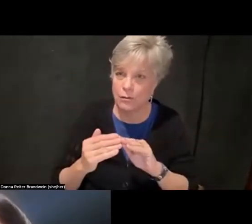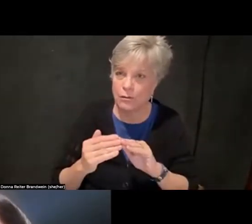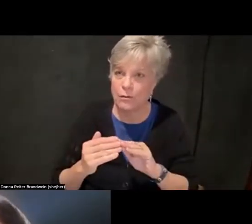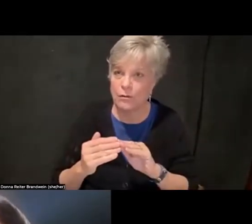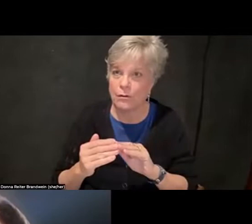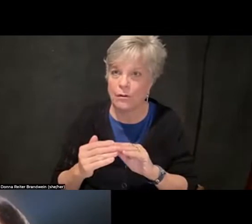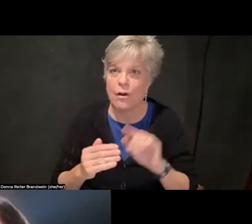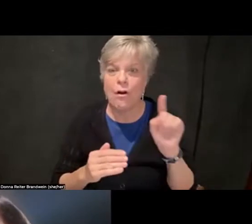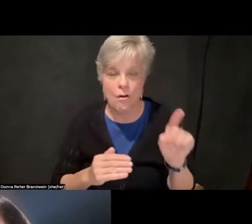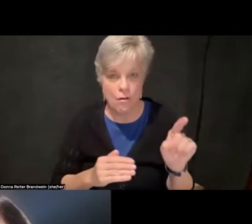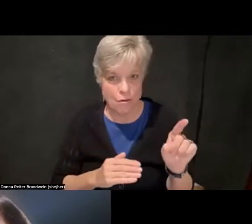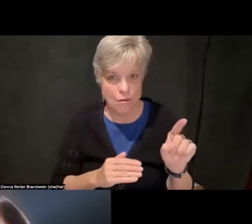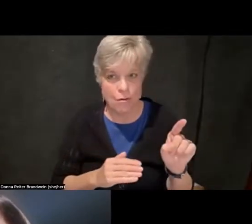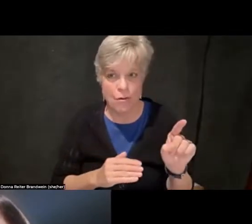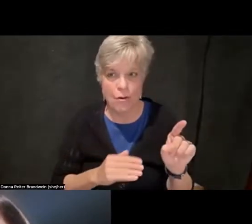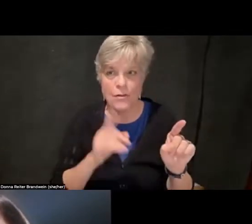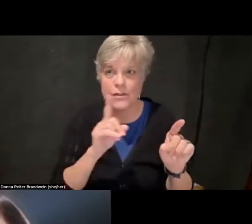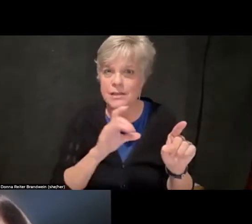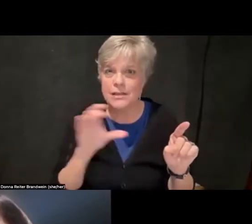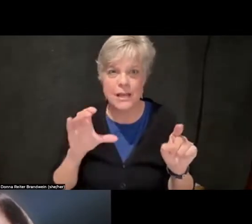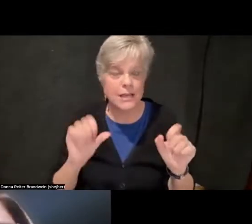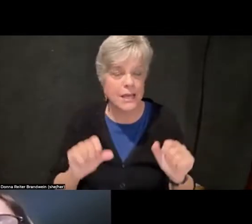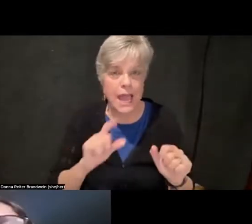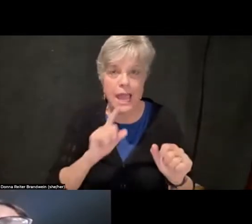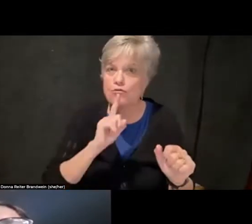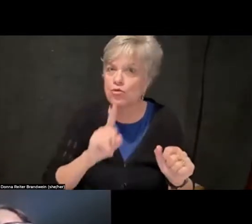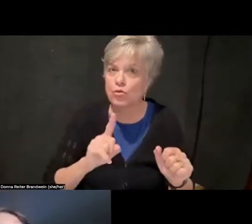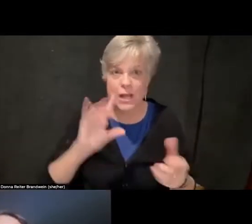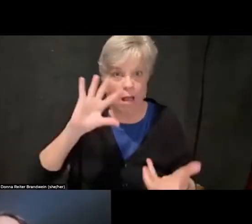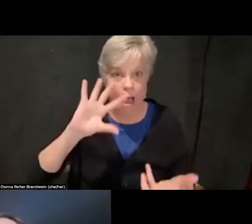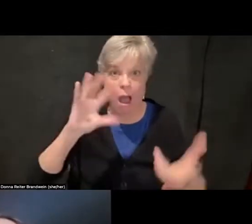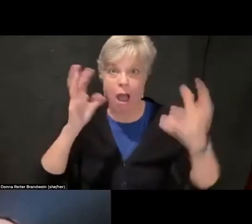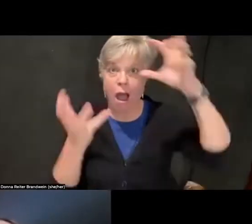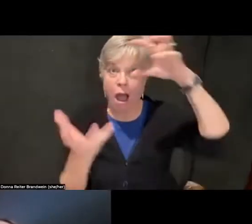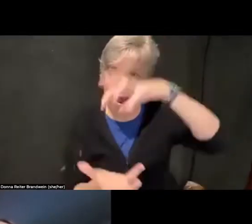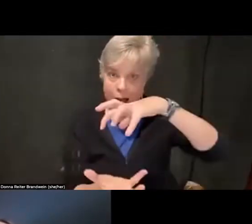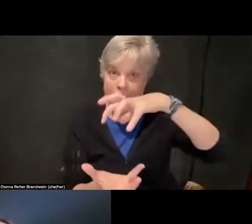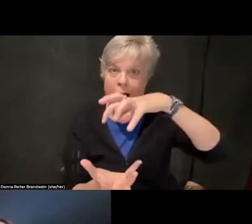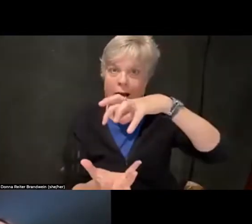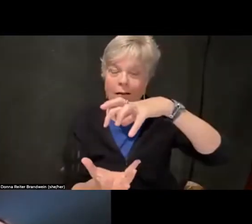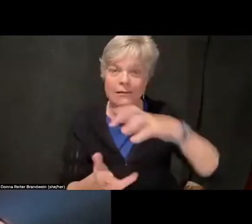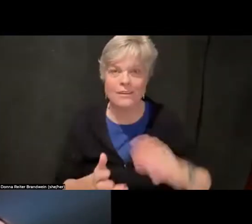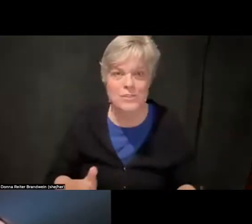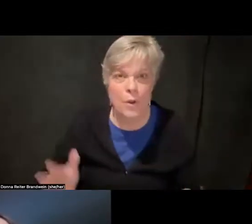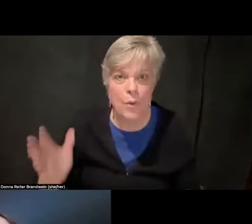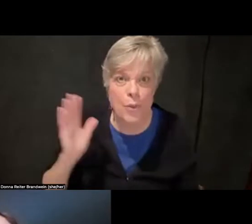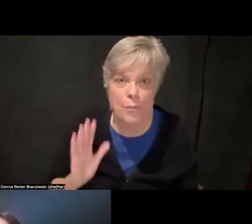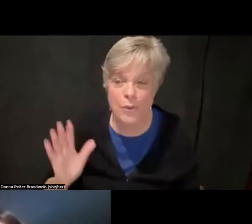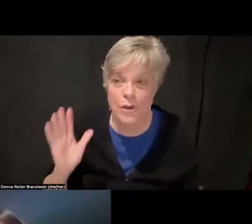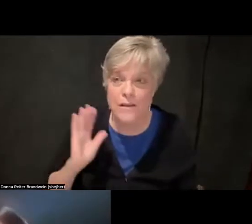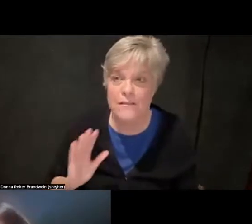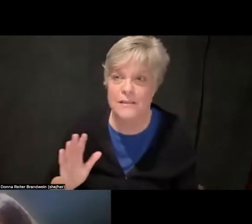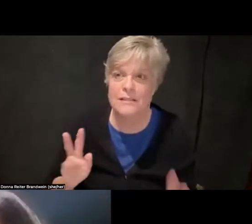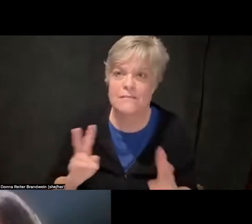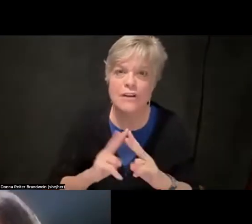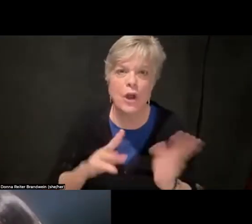all of its on its head for a lack of a better word. So that previous very medical version of disability,